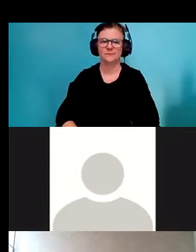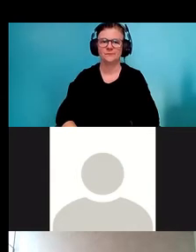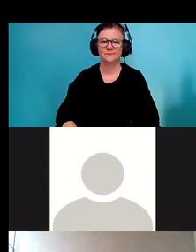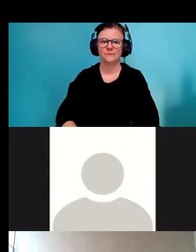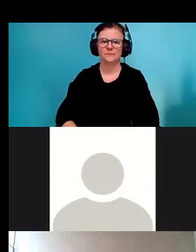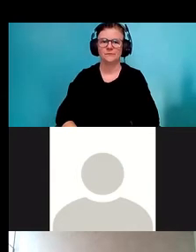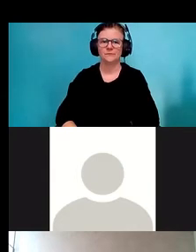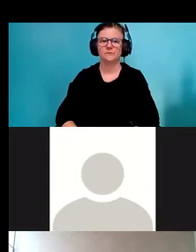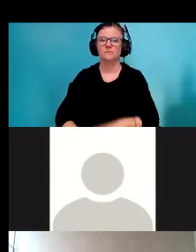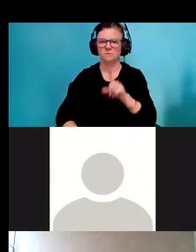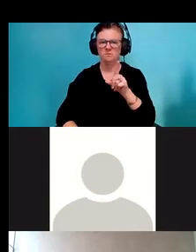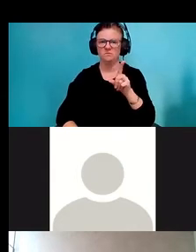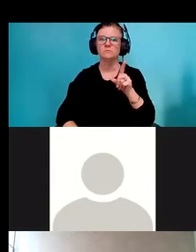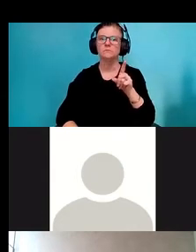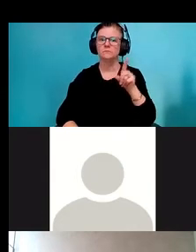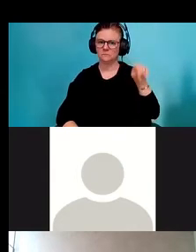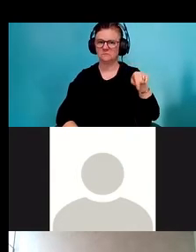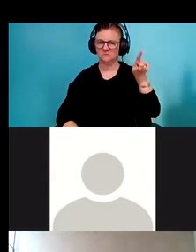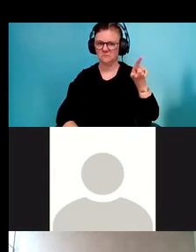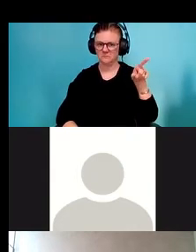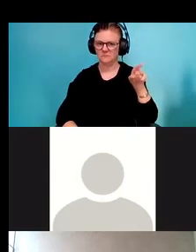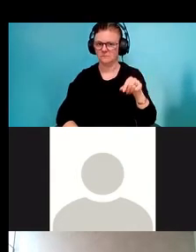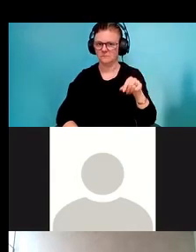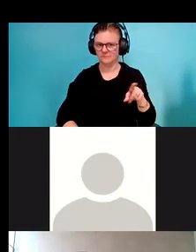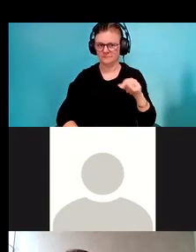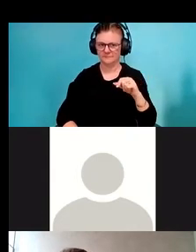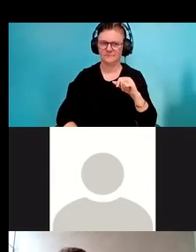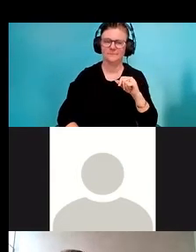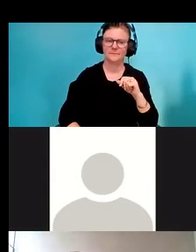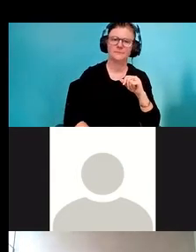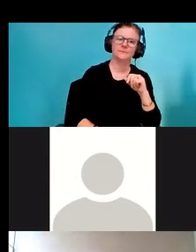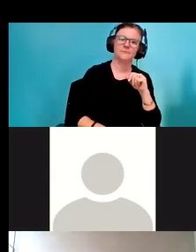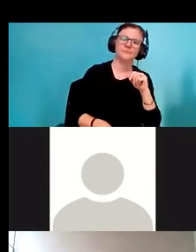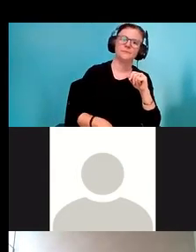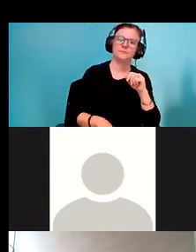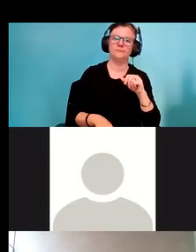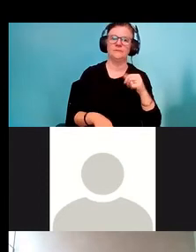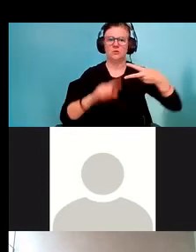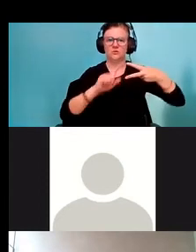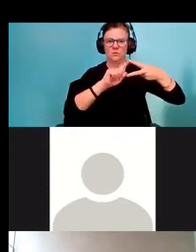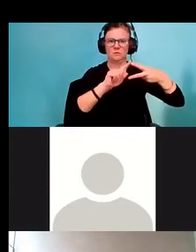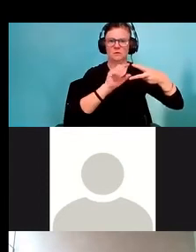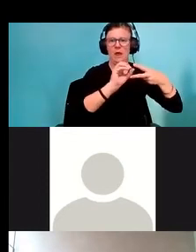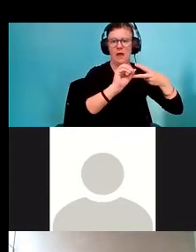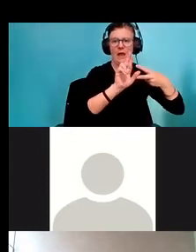I'm going to read another quote and share the specific outputs.